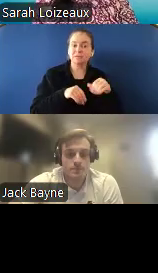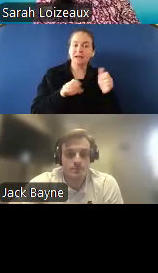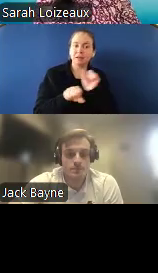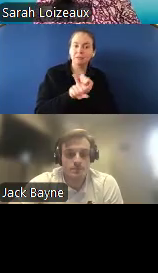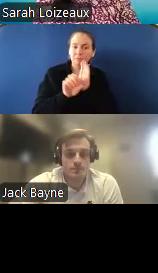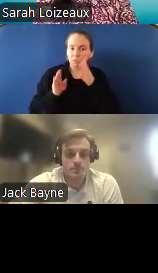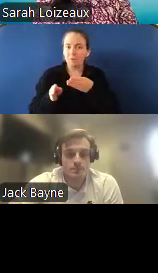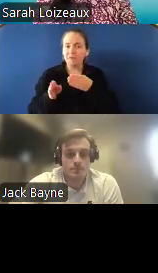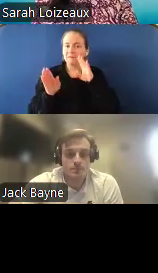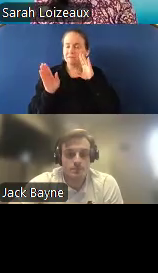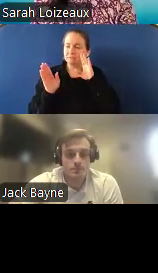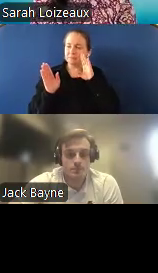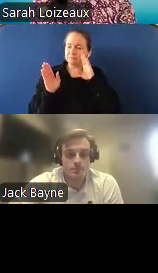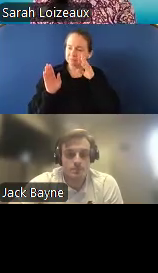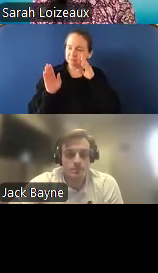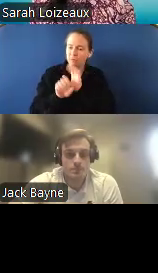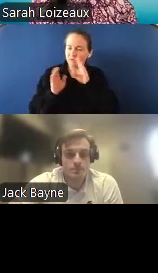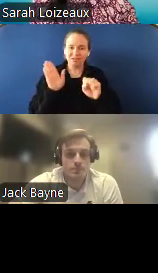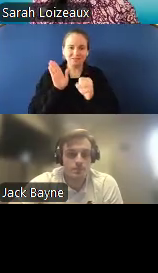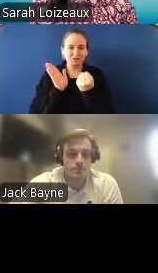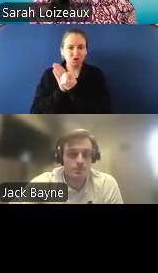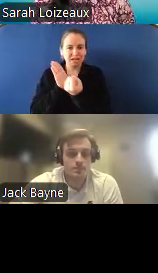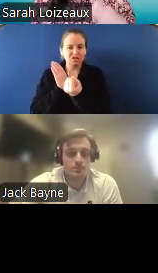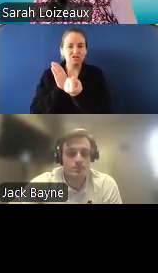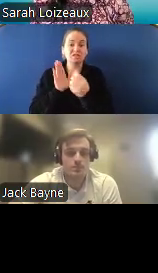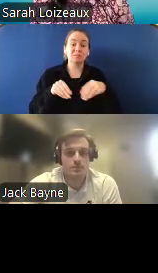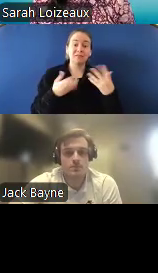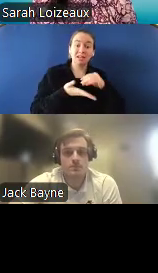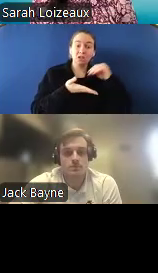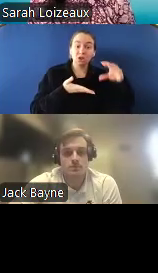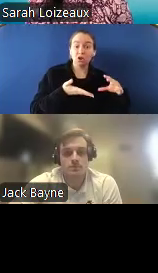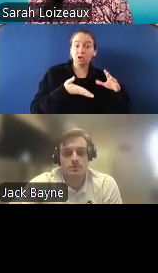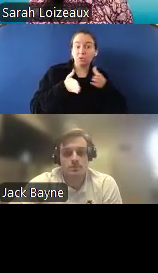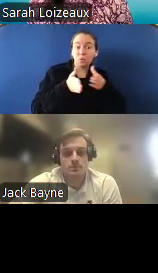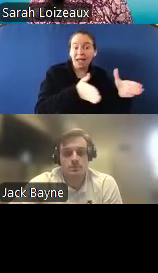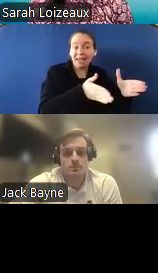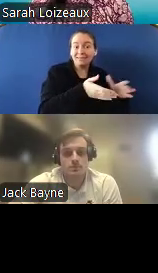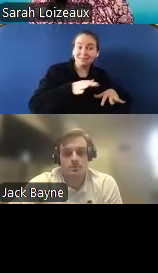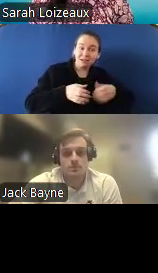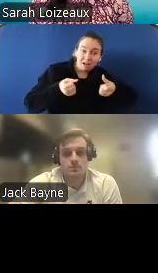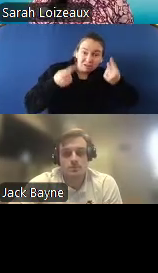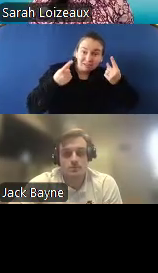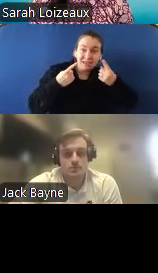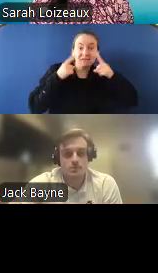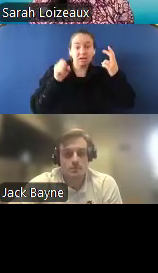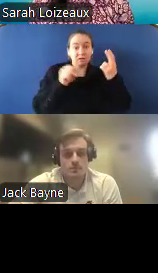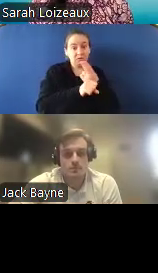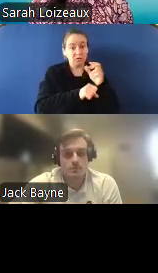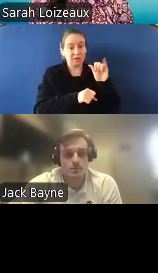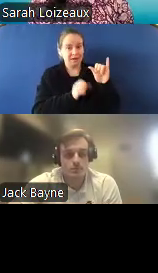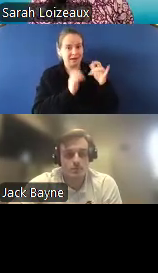and along the way have been providing learning how to understand and effectively use AI technology,